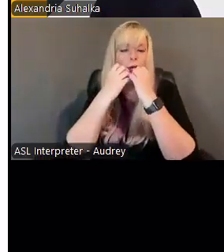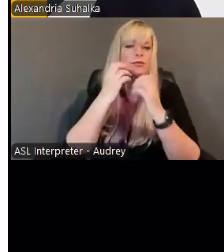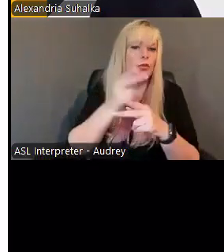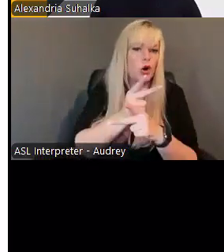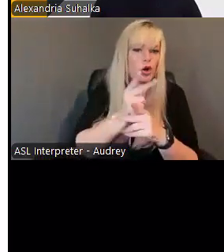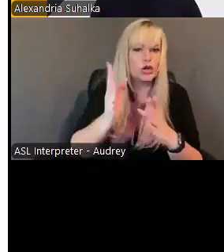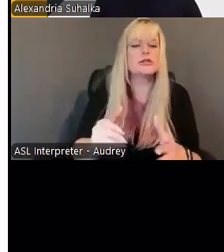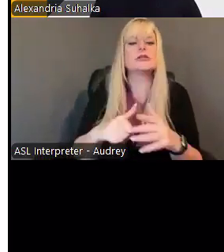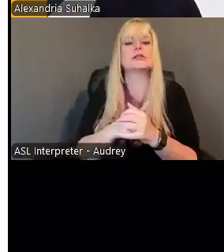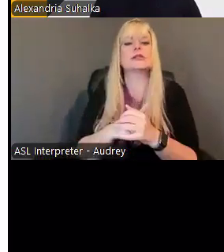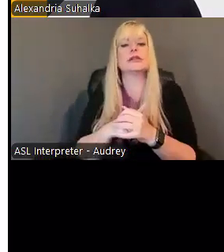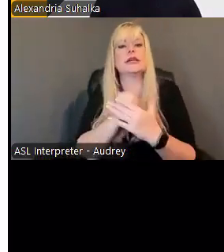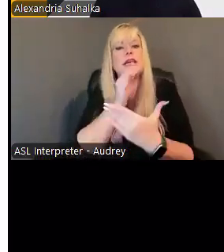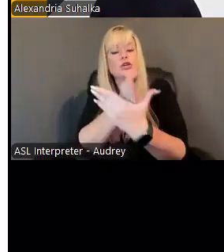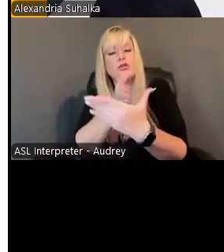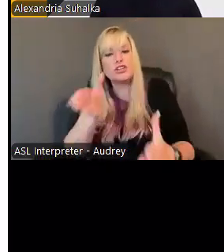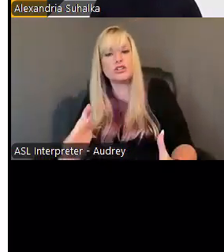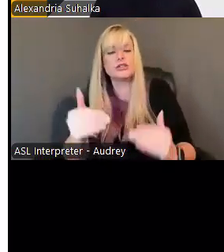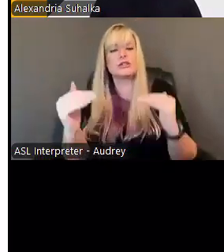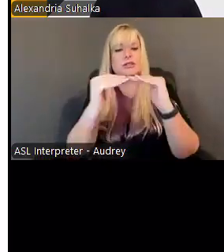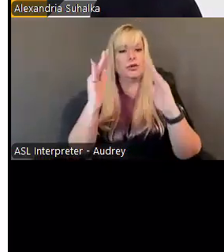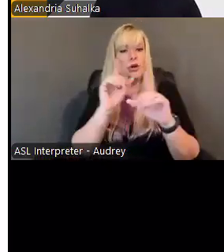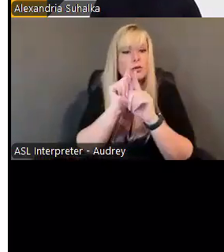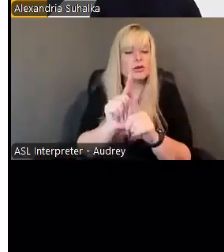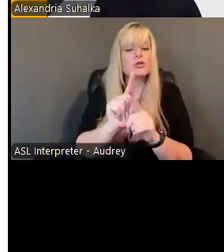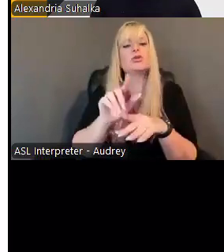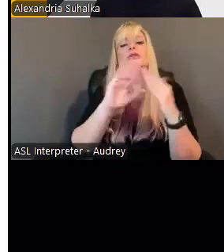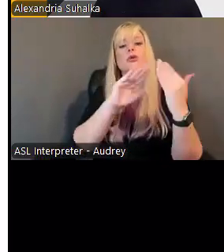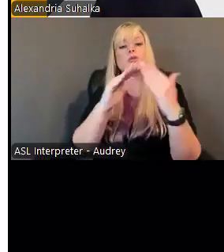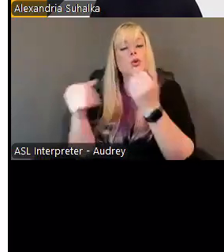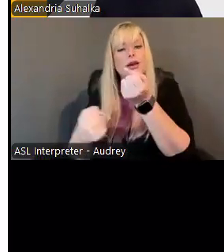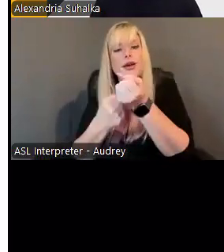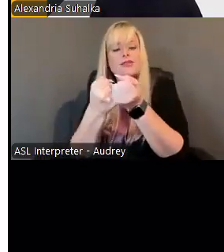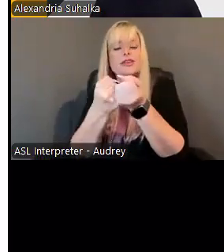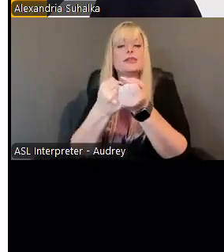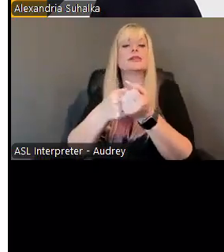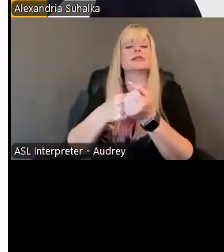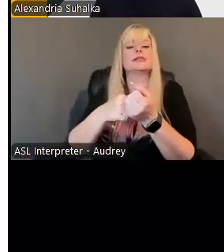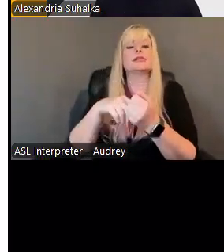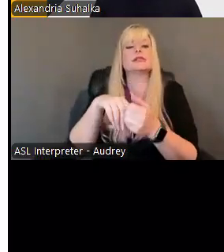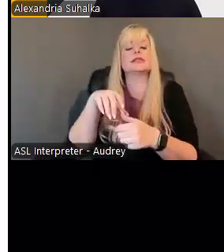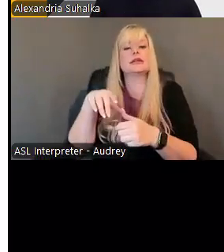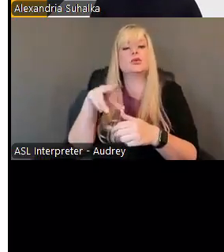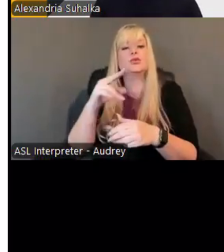community and at the national level, dieticians and chefs, physical therapists, physicians and